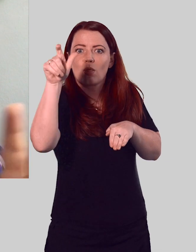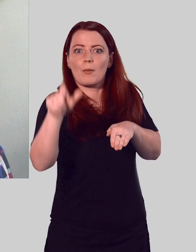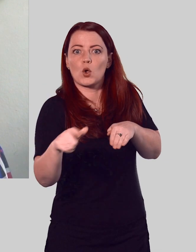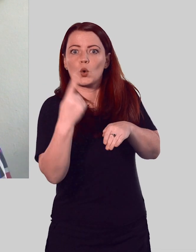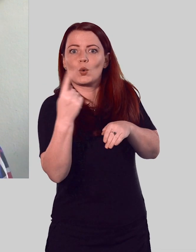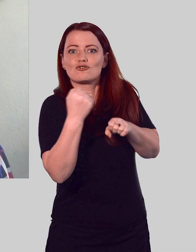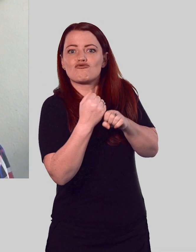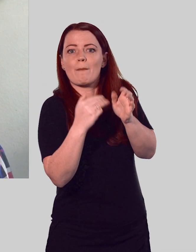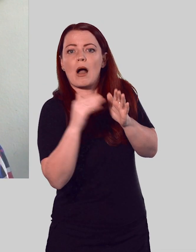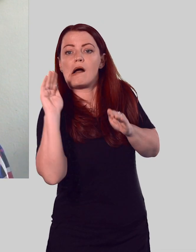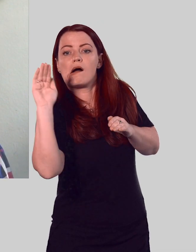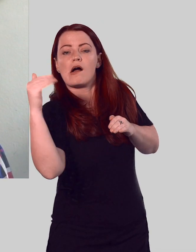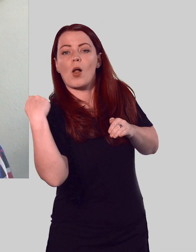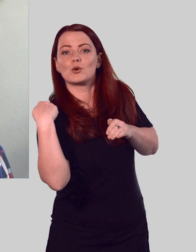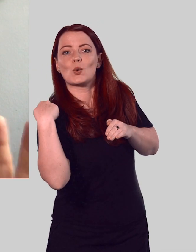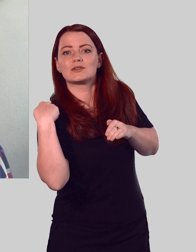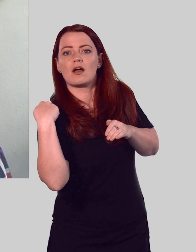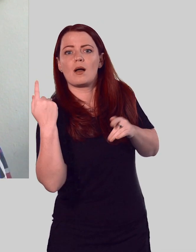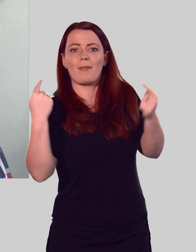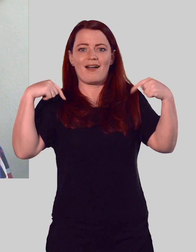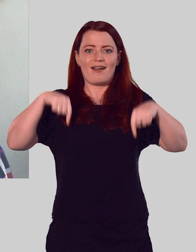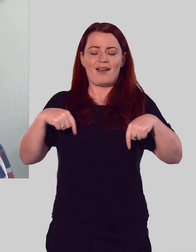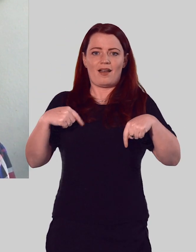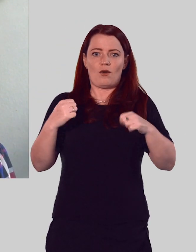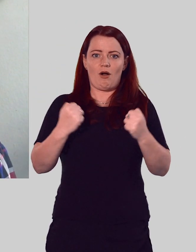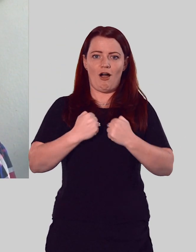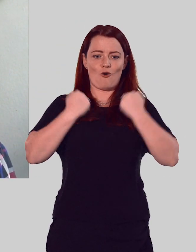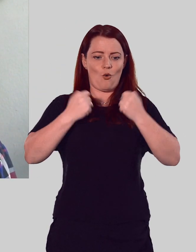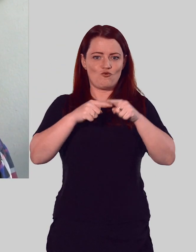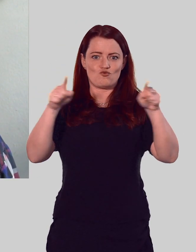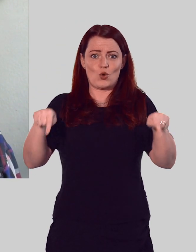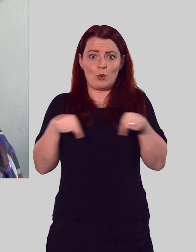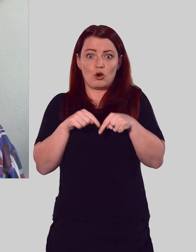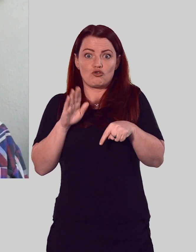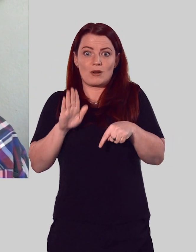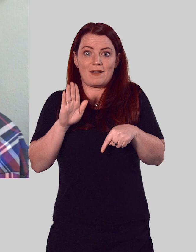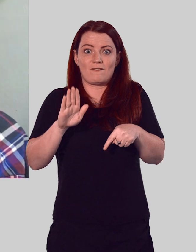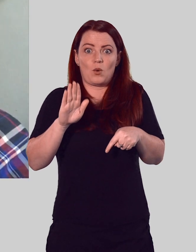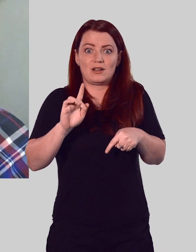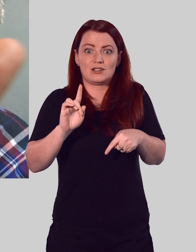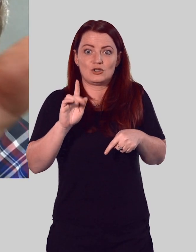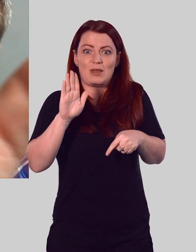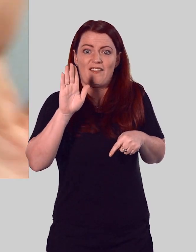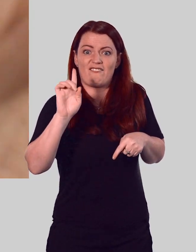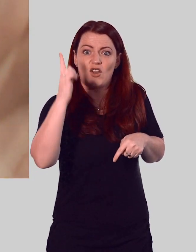Here we were all in our own rooms creeping forward to be the first person to touch our laptop camera.